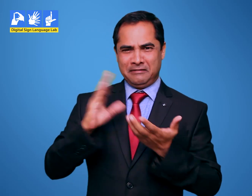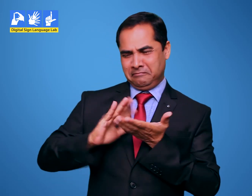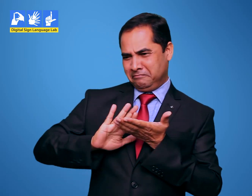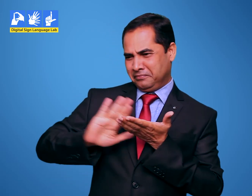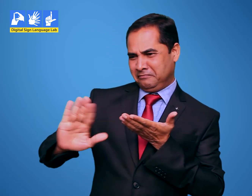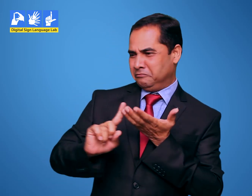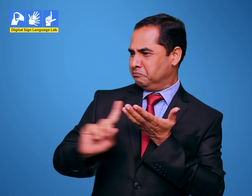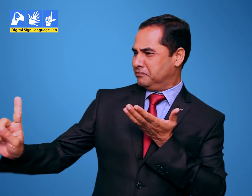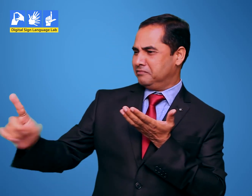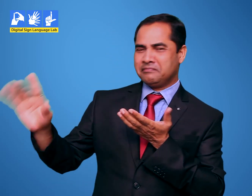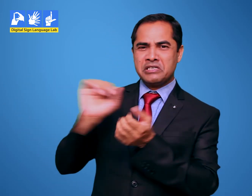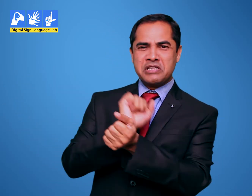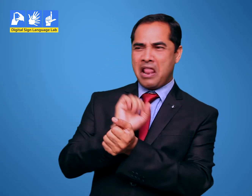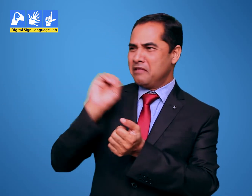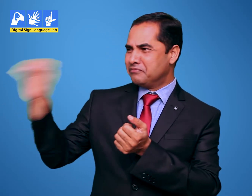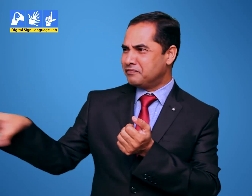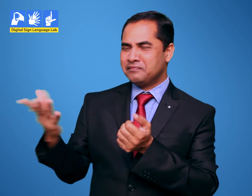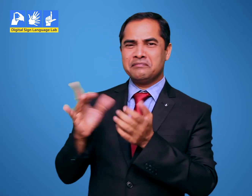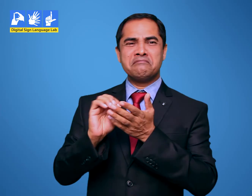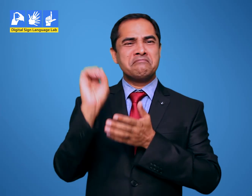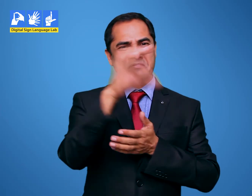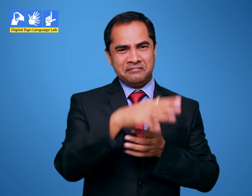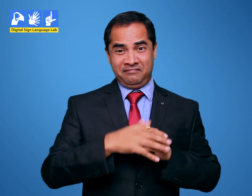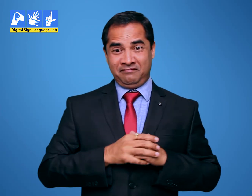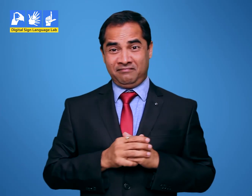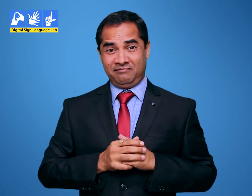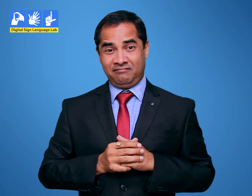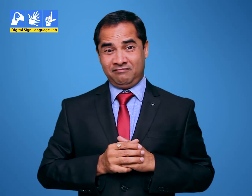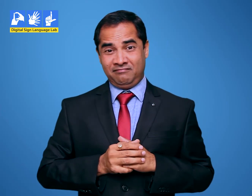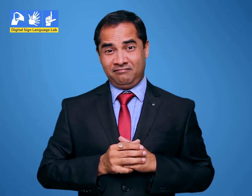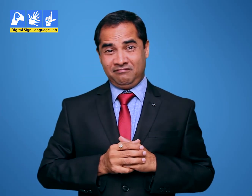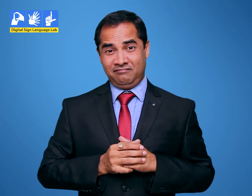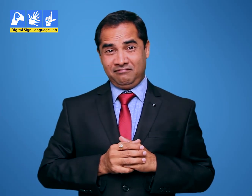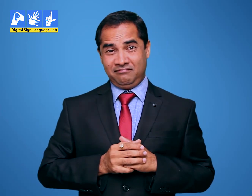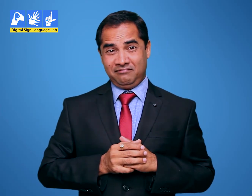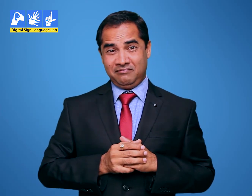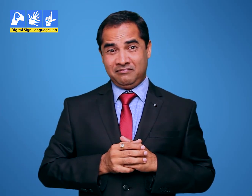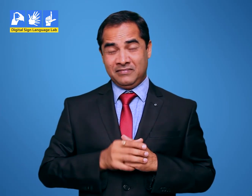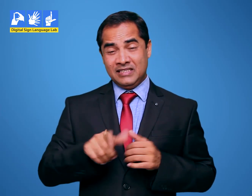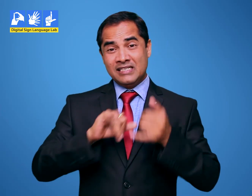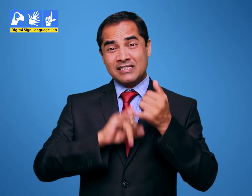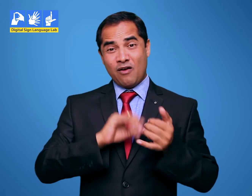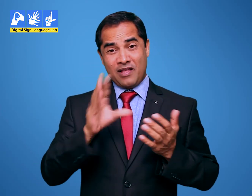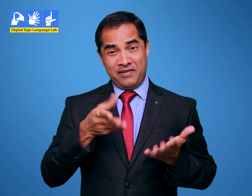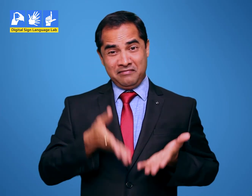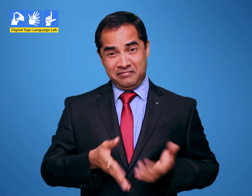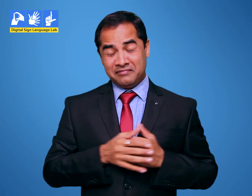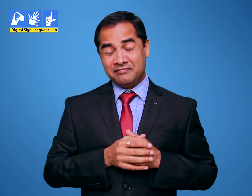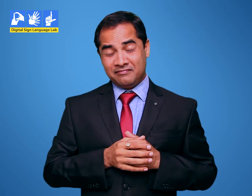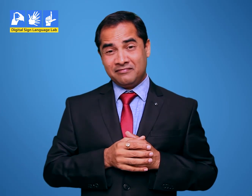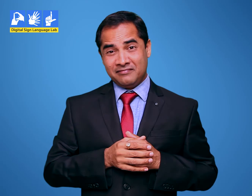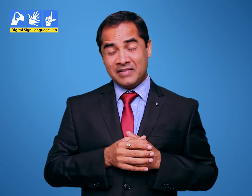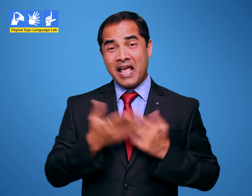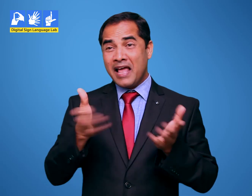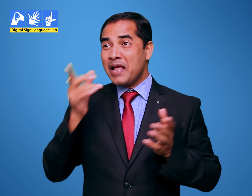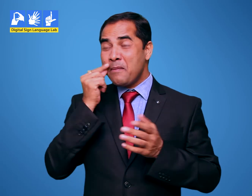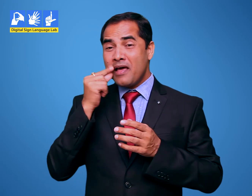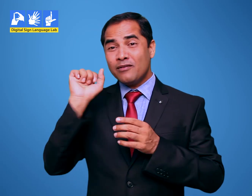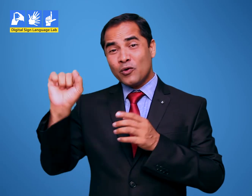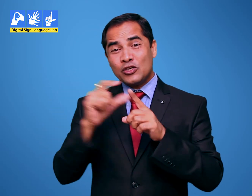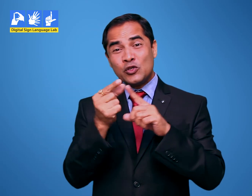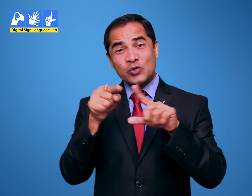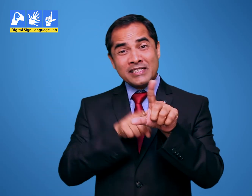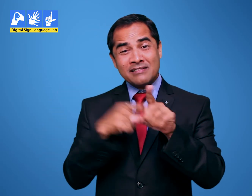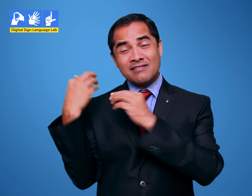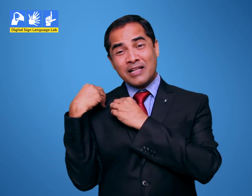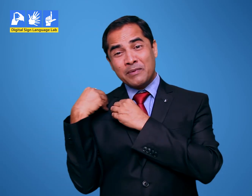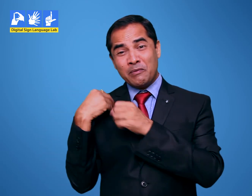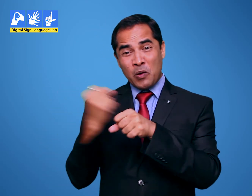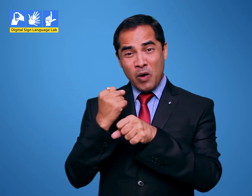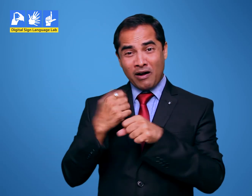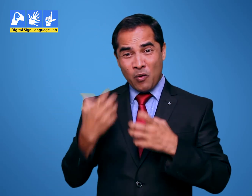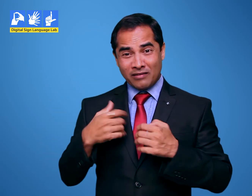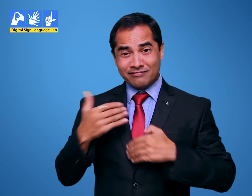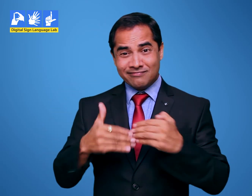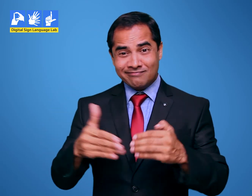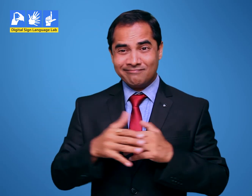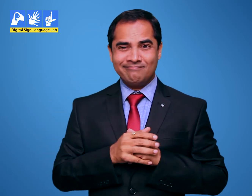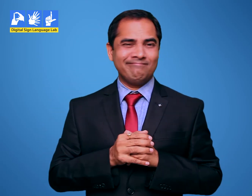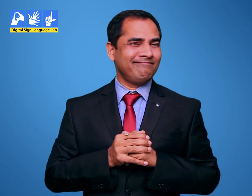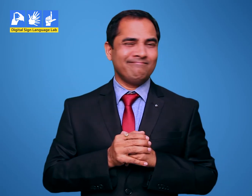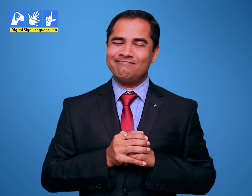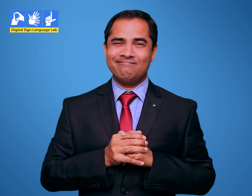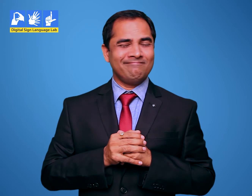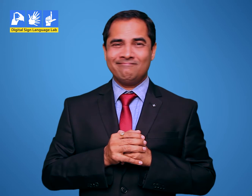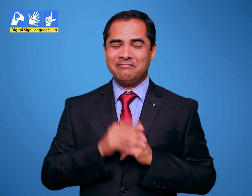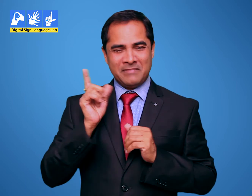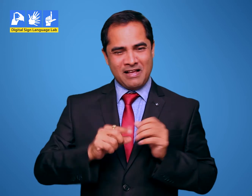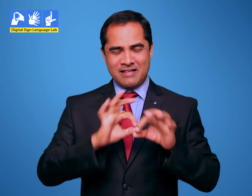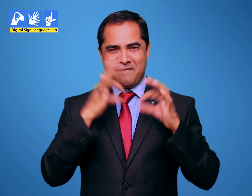isolated. In South Africa, a man who tried to fulfill his duty to his people was